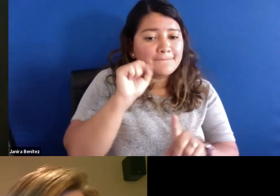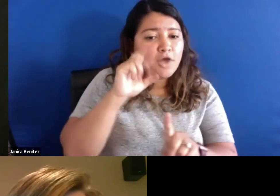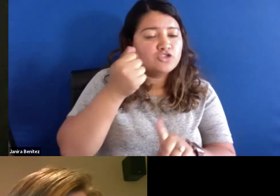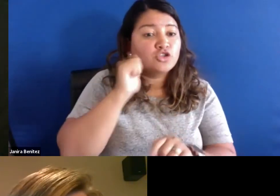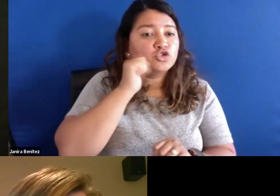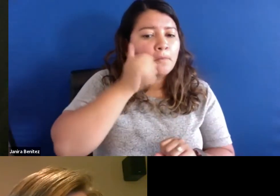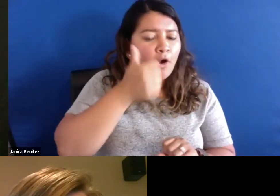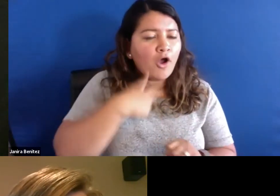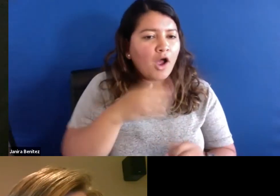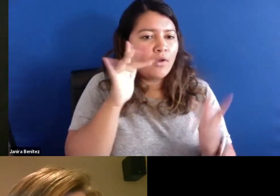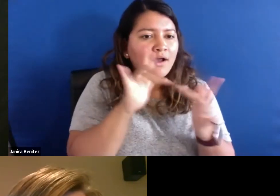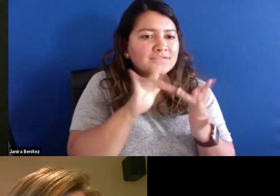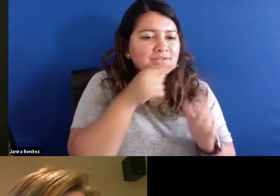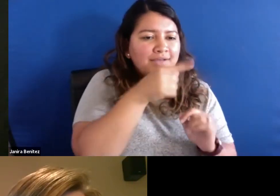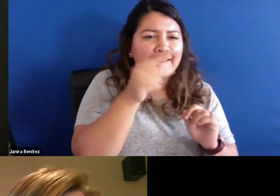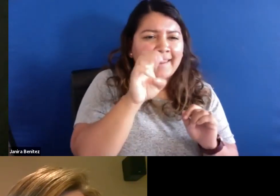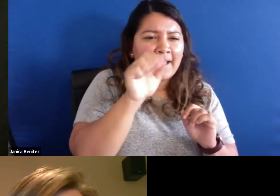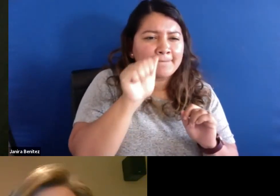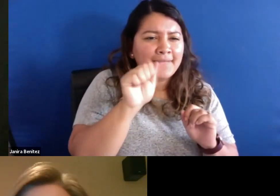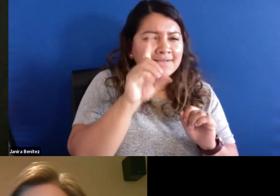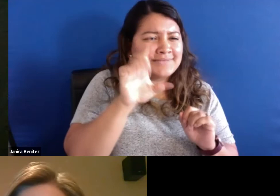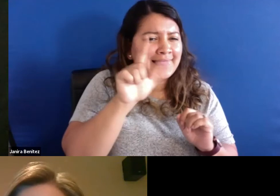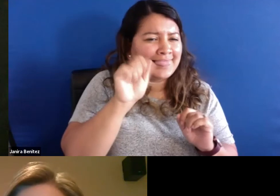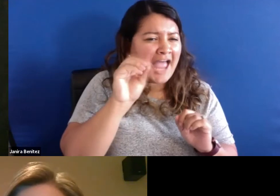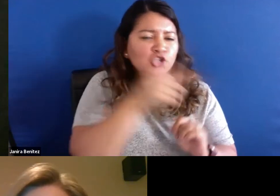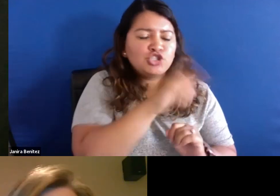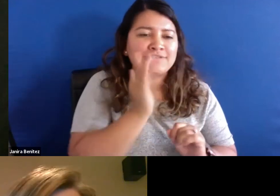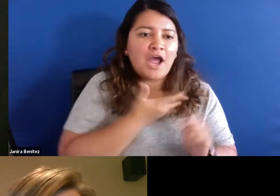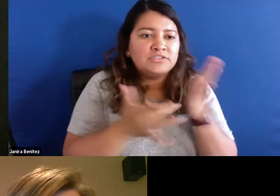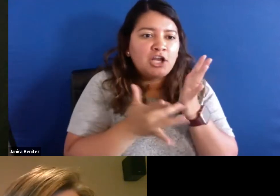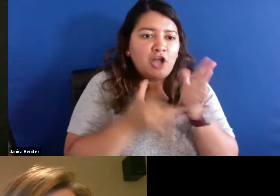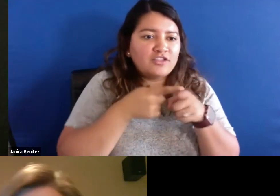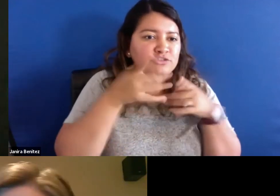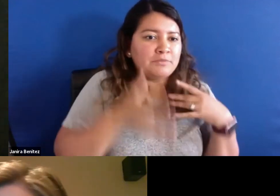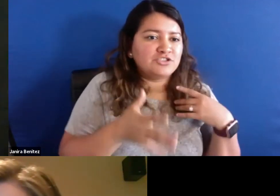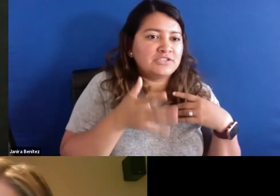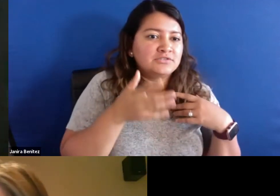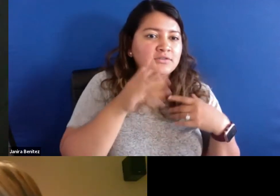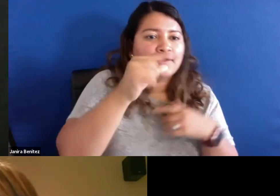Also I wanted to let you know Marsha, tomorrow I'll be in contact with you with,